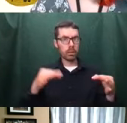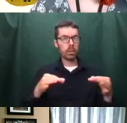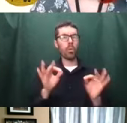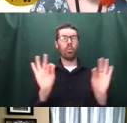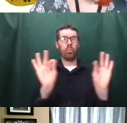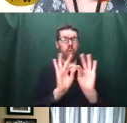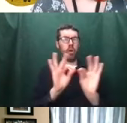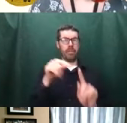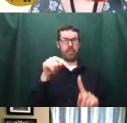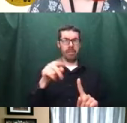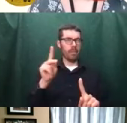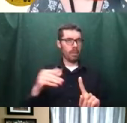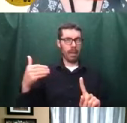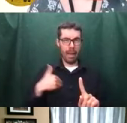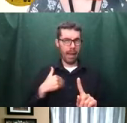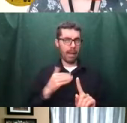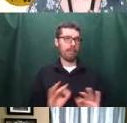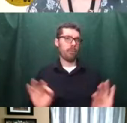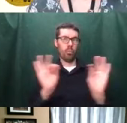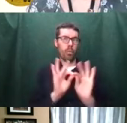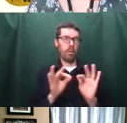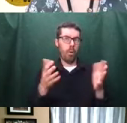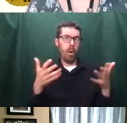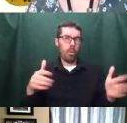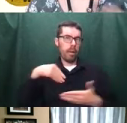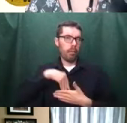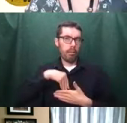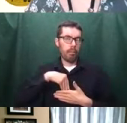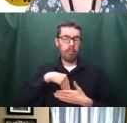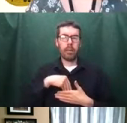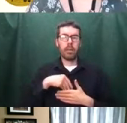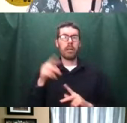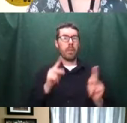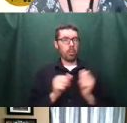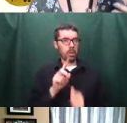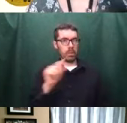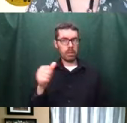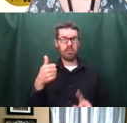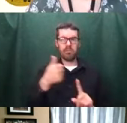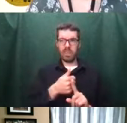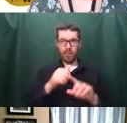inherently has. Uh, people with disabilities are whole people who live whole lives filled